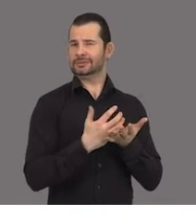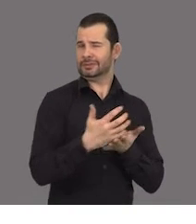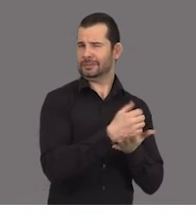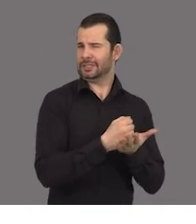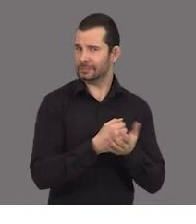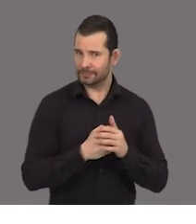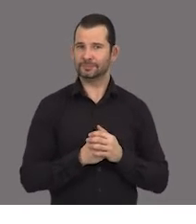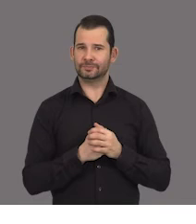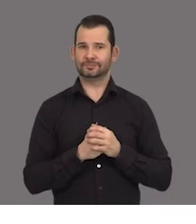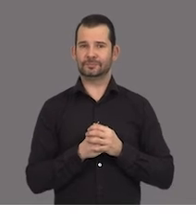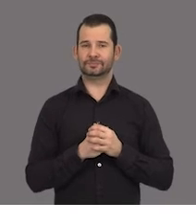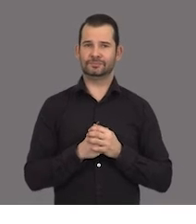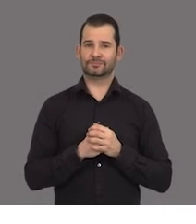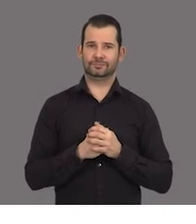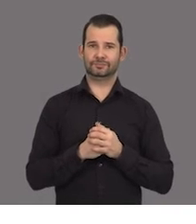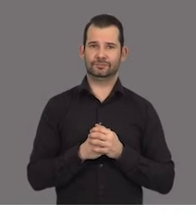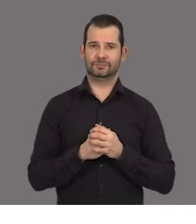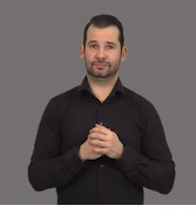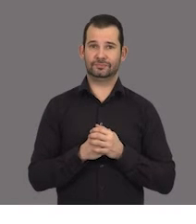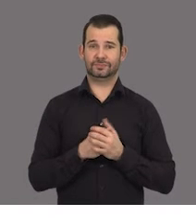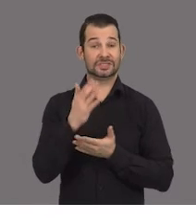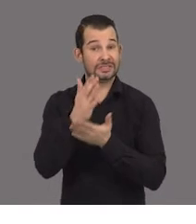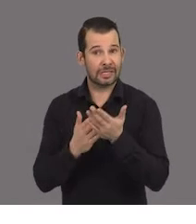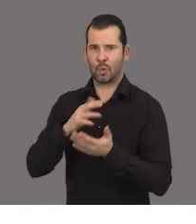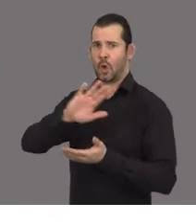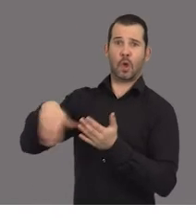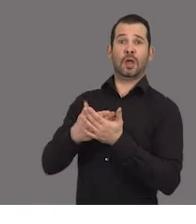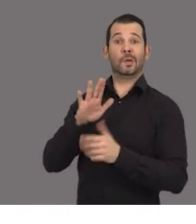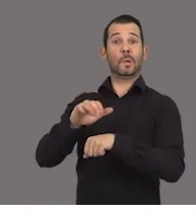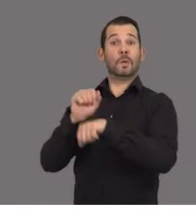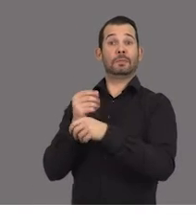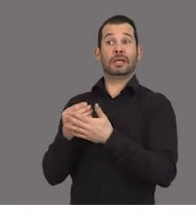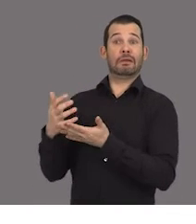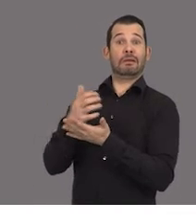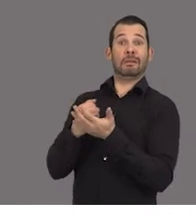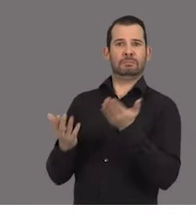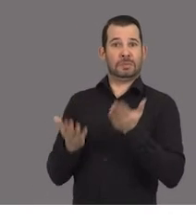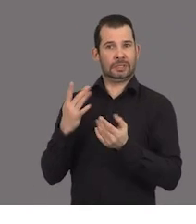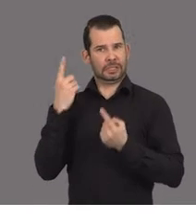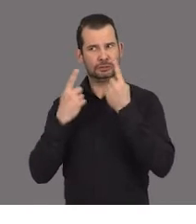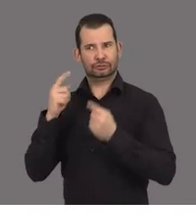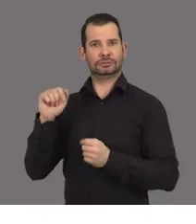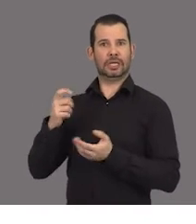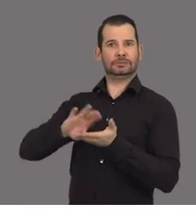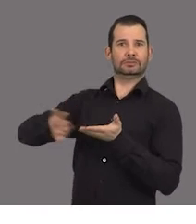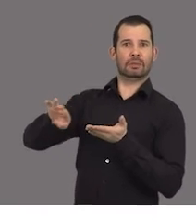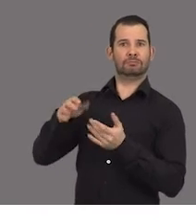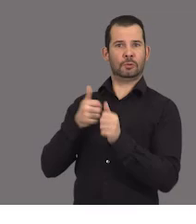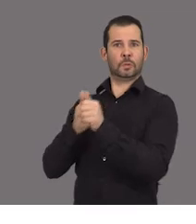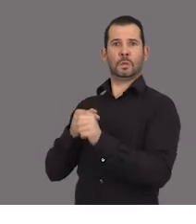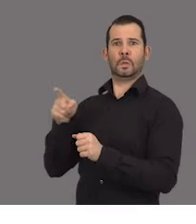Some or all of your employment income may be considered tax exempt according to section 87 of the Indian Act.